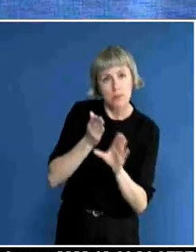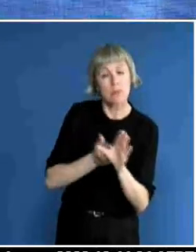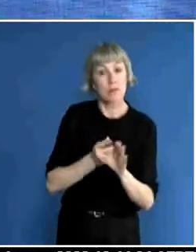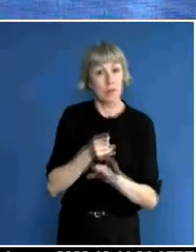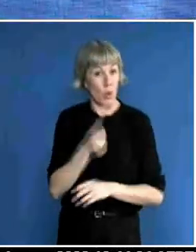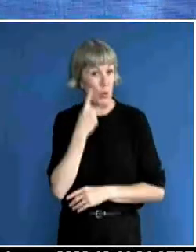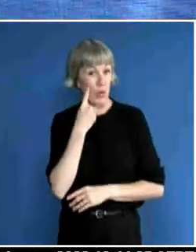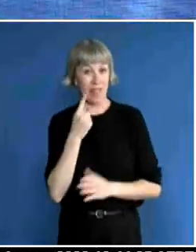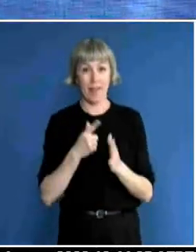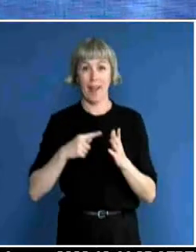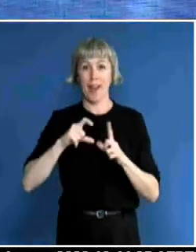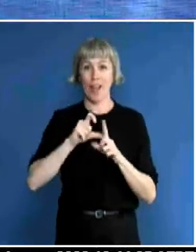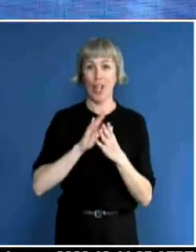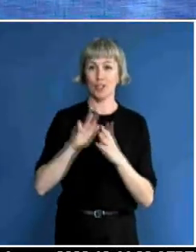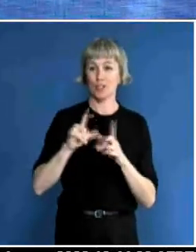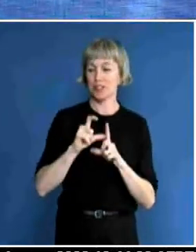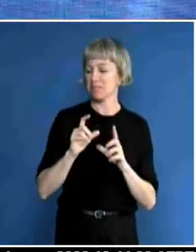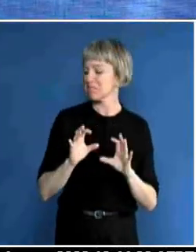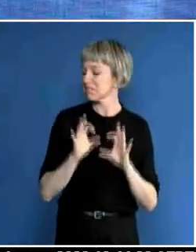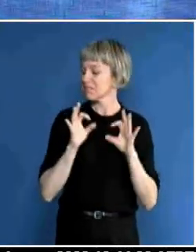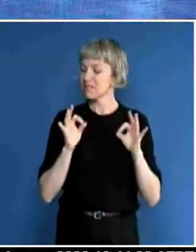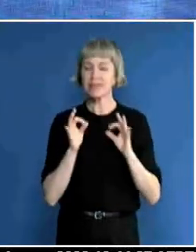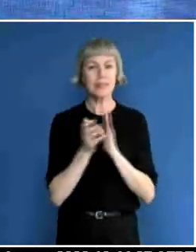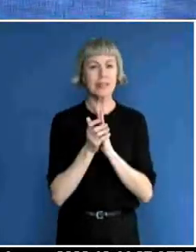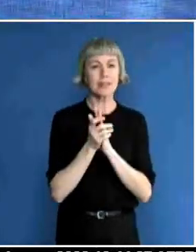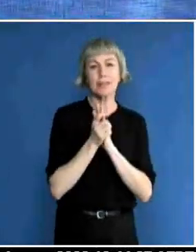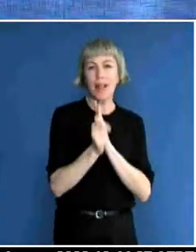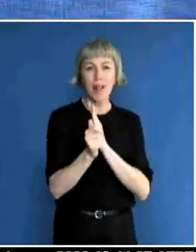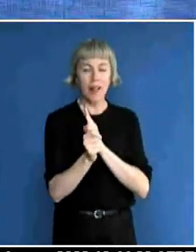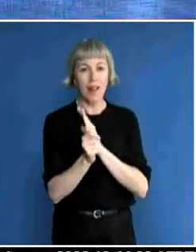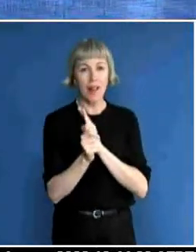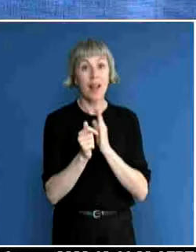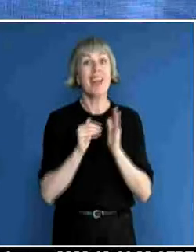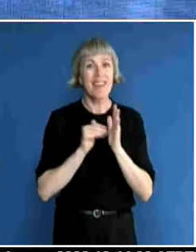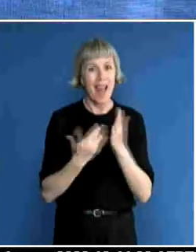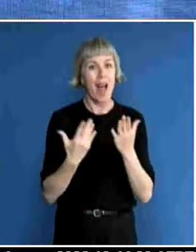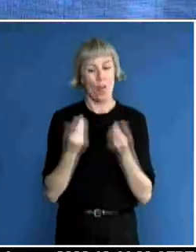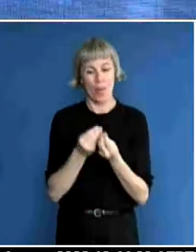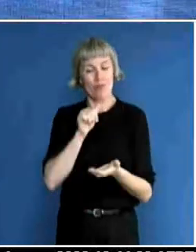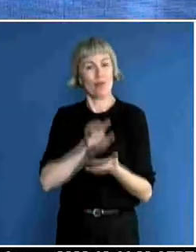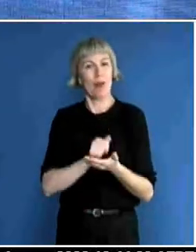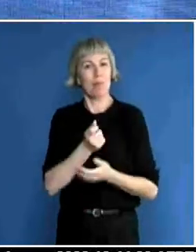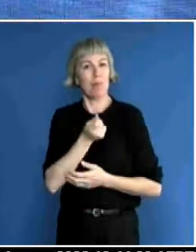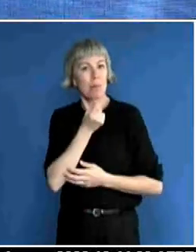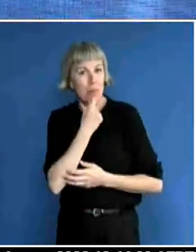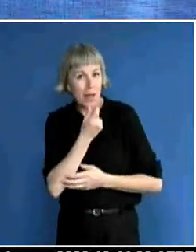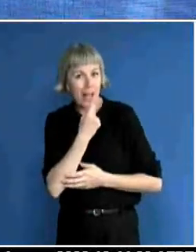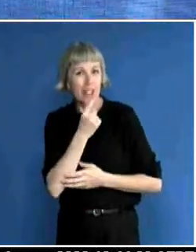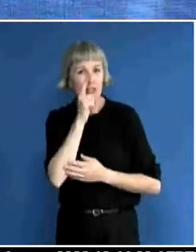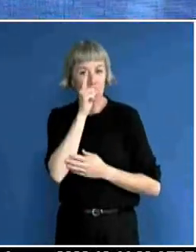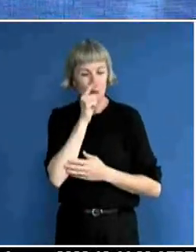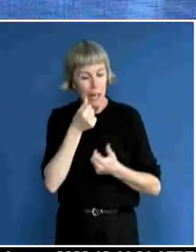to channel your disability in the right way and you think if you can do that you can achieve amazing things.